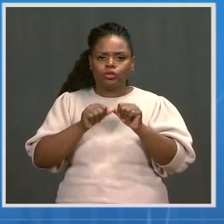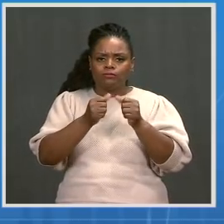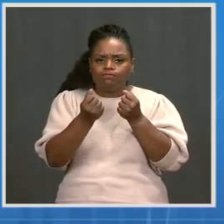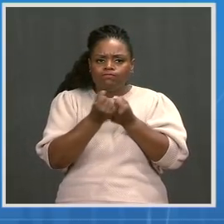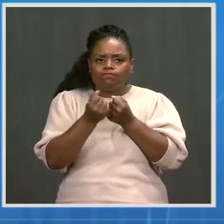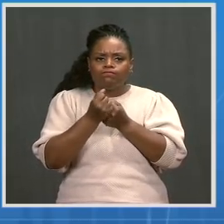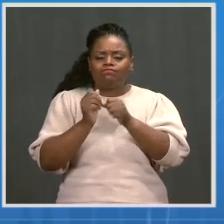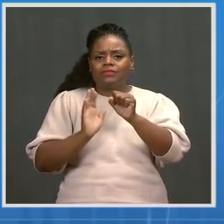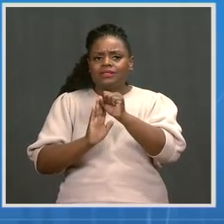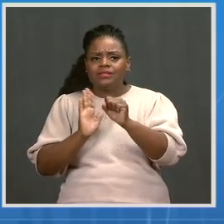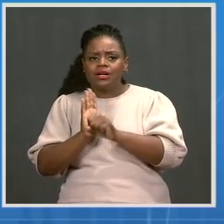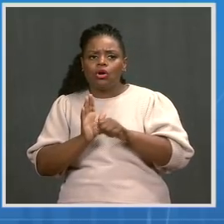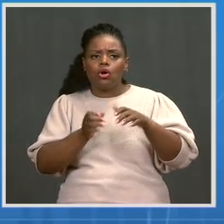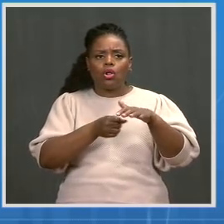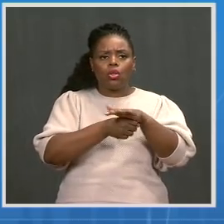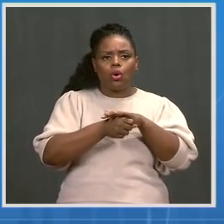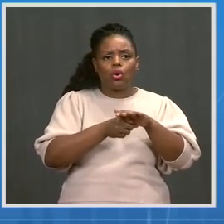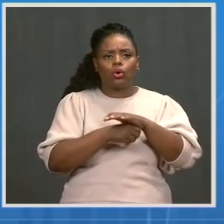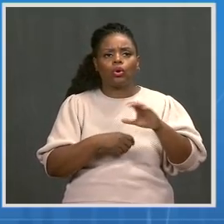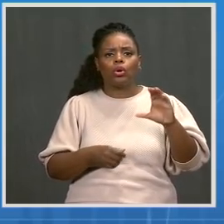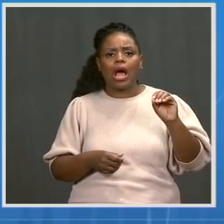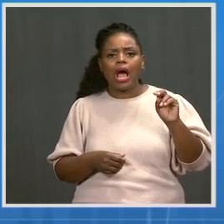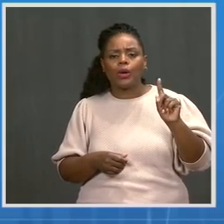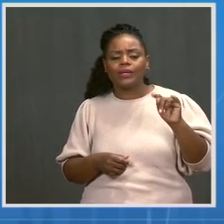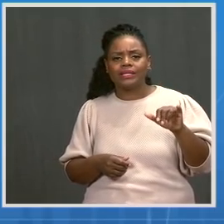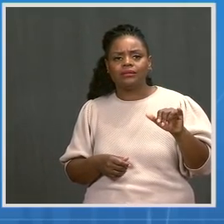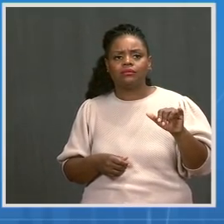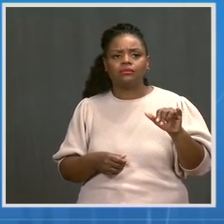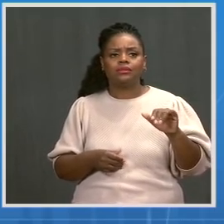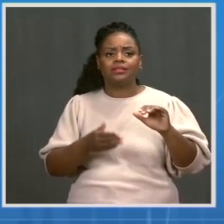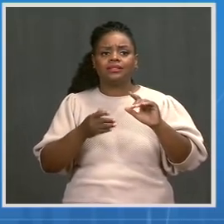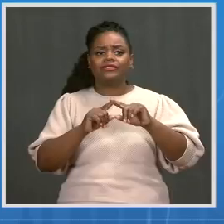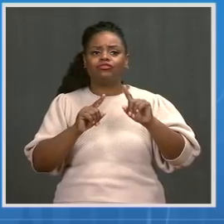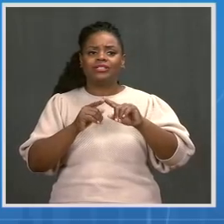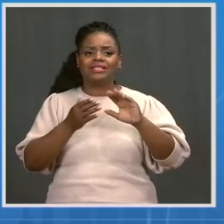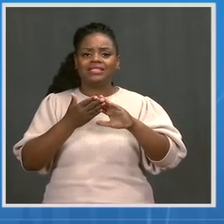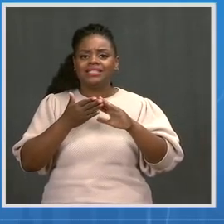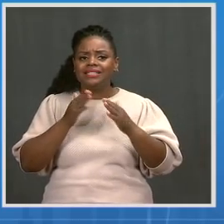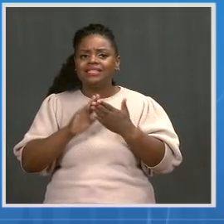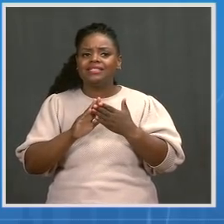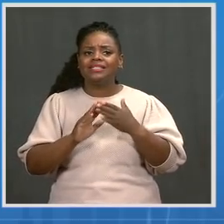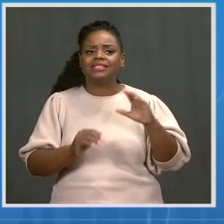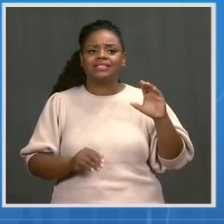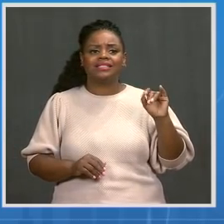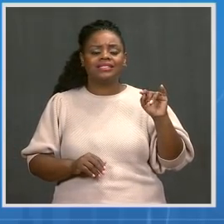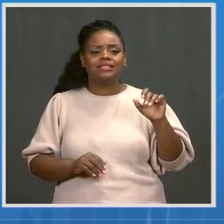and city health officials in their effort to get people vaccinated. We're not going to let up. I know July 4th has been an important deadline,